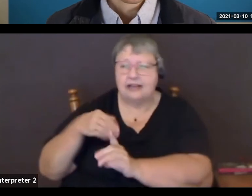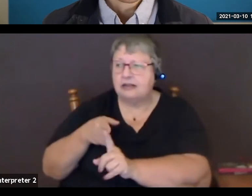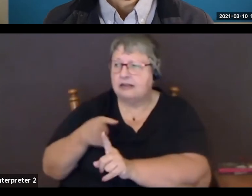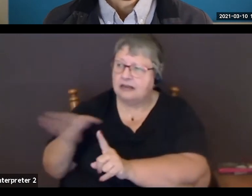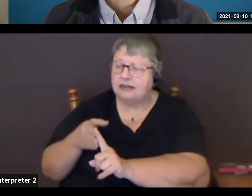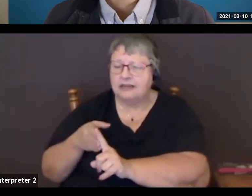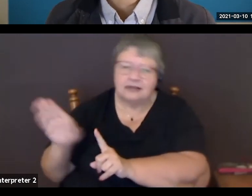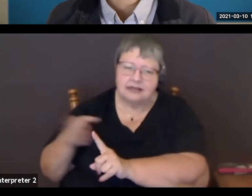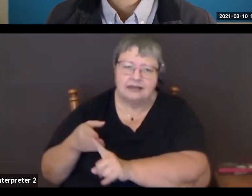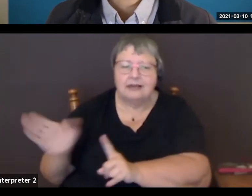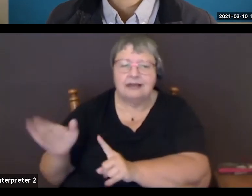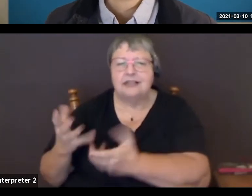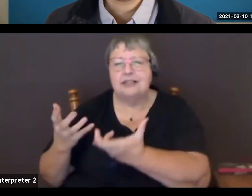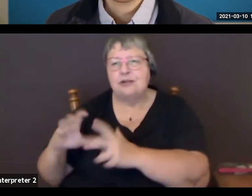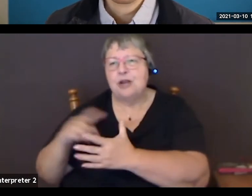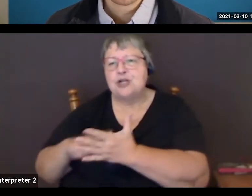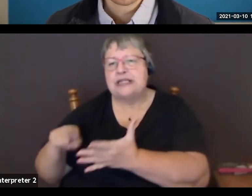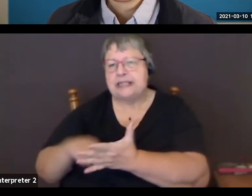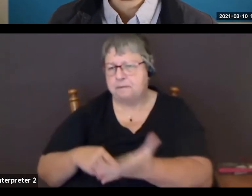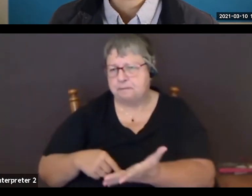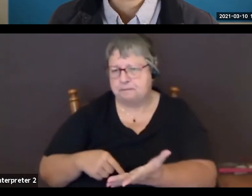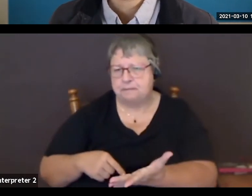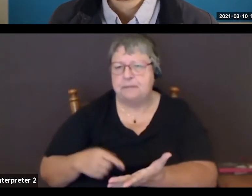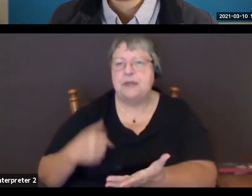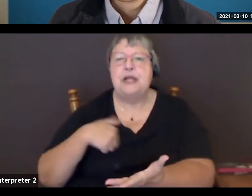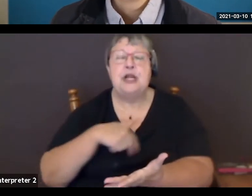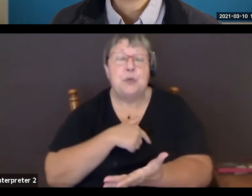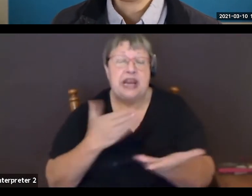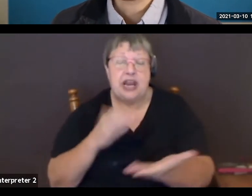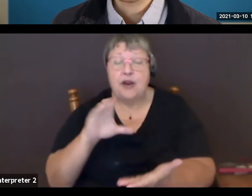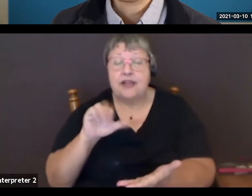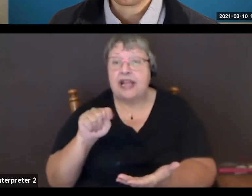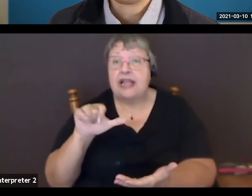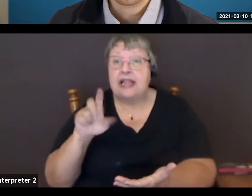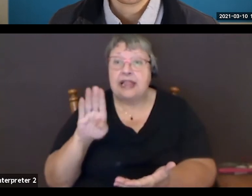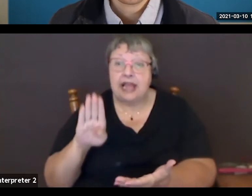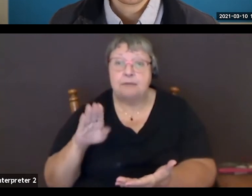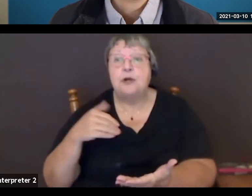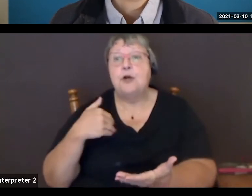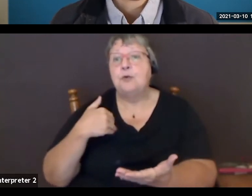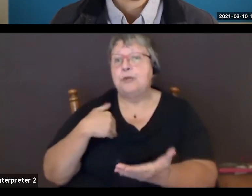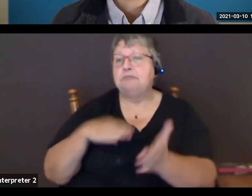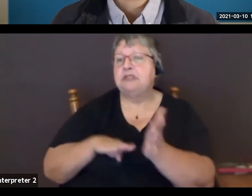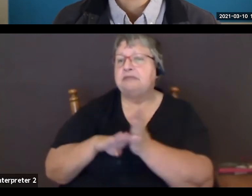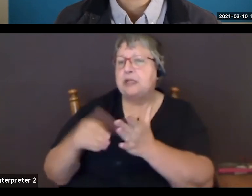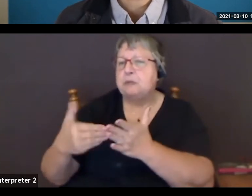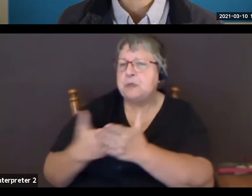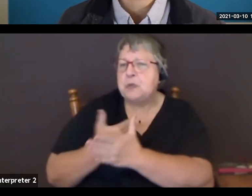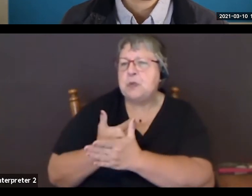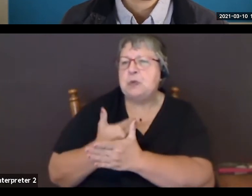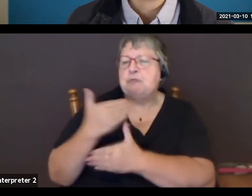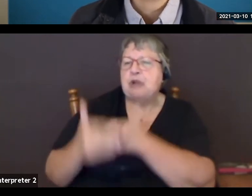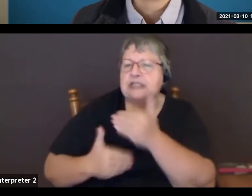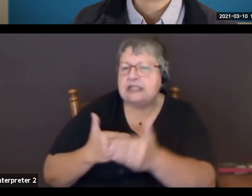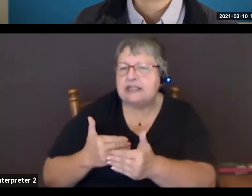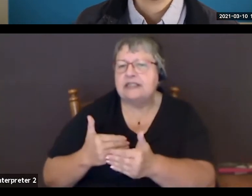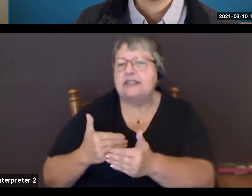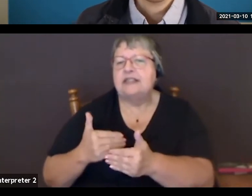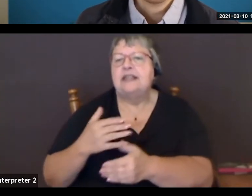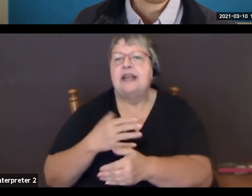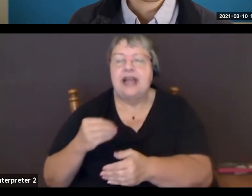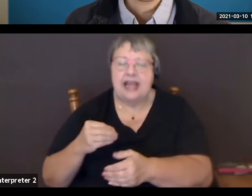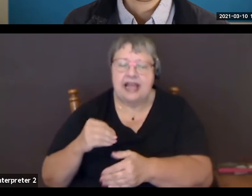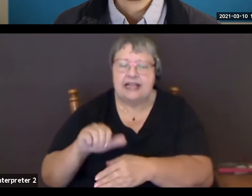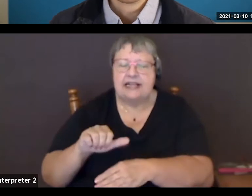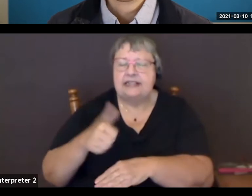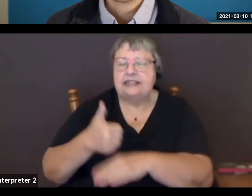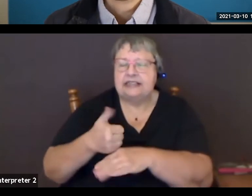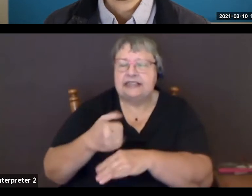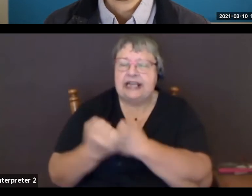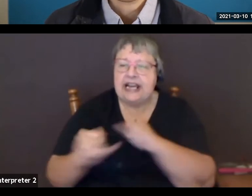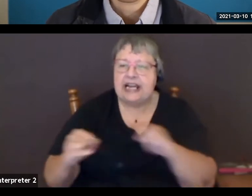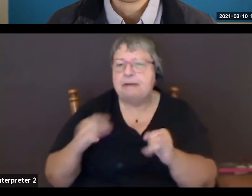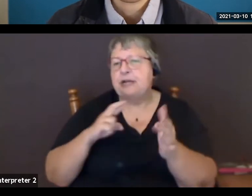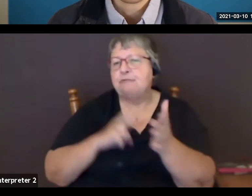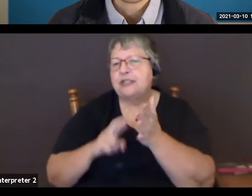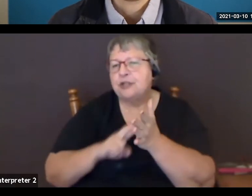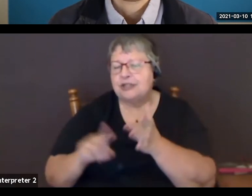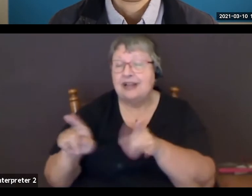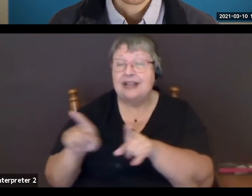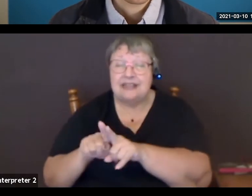At cat lab, we develop innovative community organizing processes and novel research software to enable the kind of citizen science the independent research on questions like the fact checking study, I just shared.